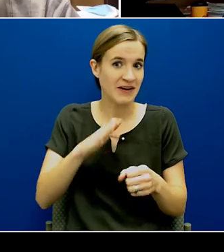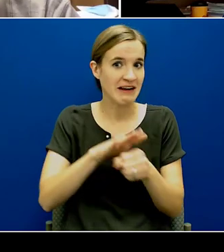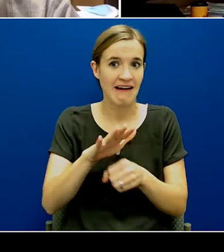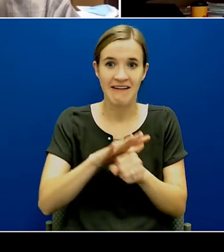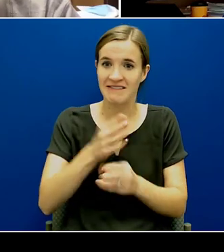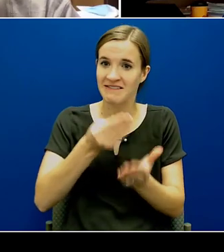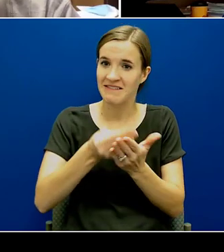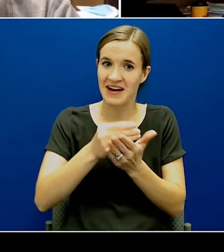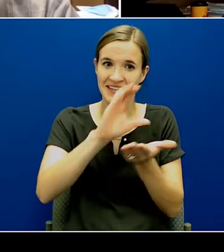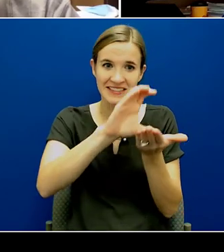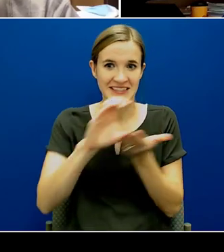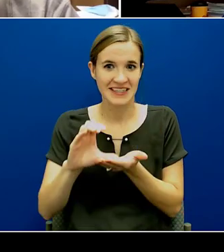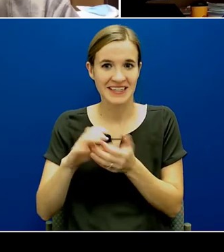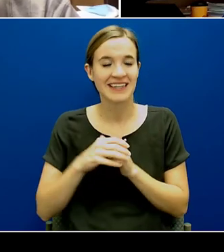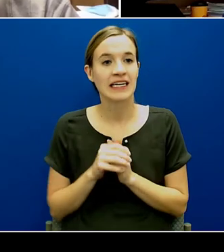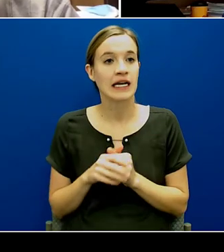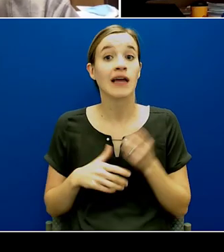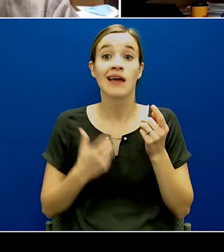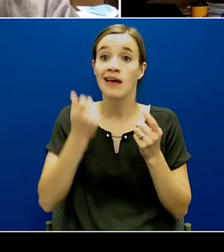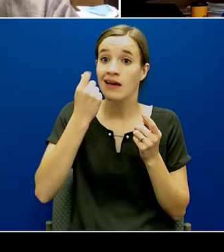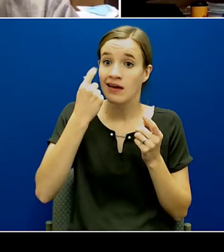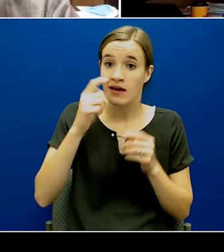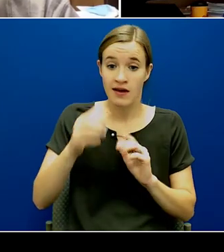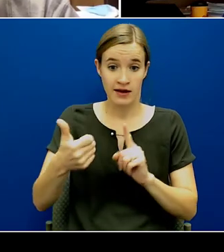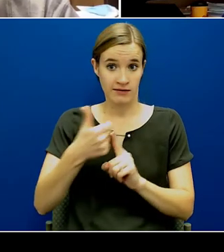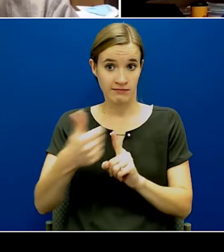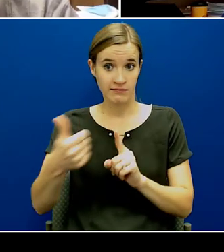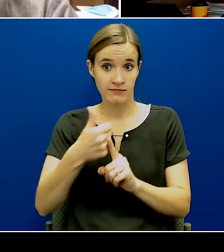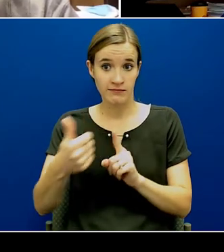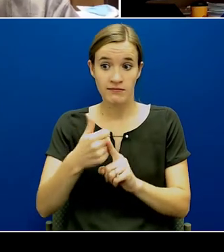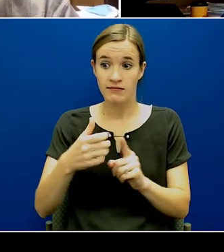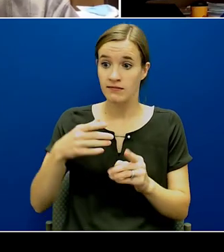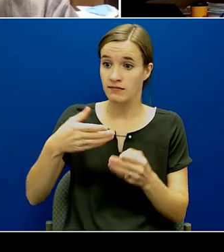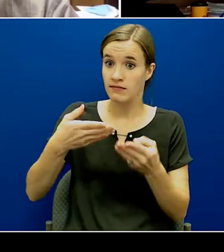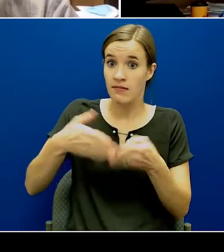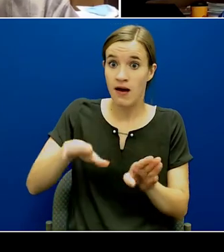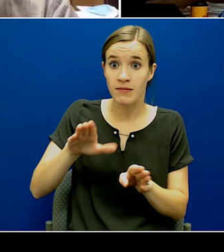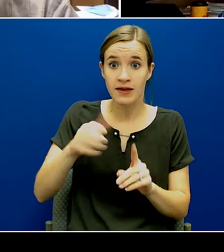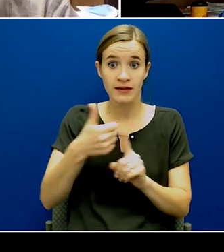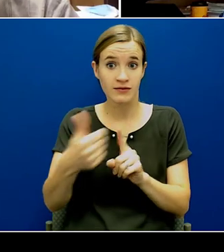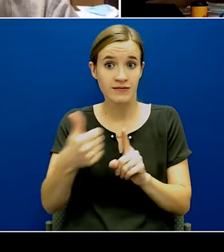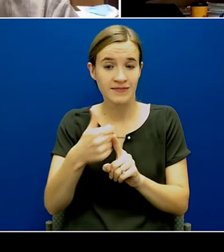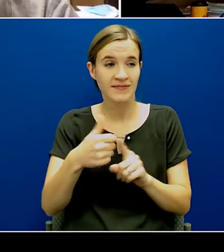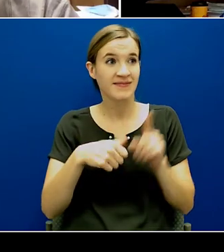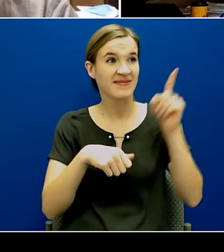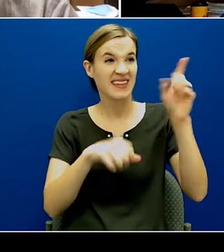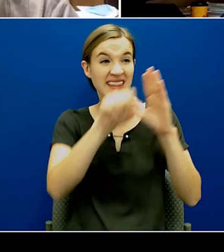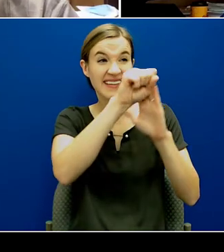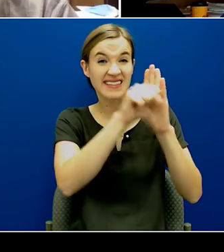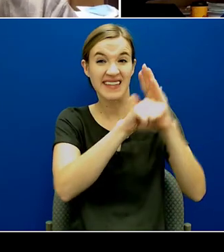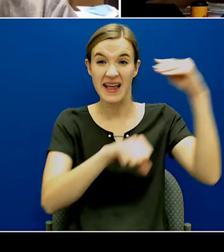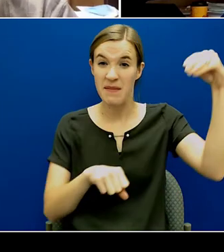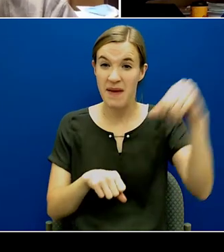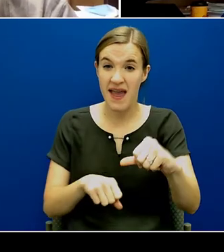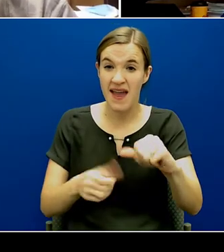end up having to have local match and in 5310 funding streams, that's a 20% local match,